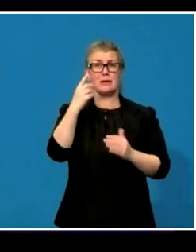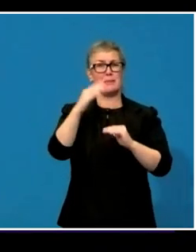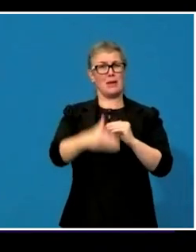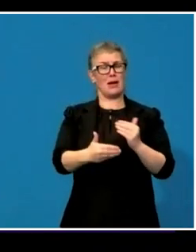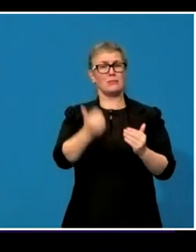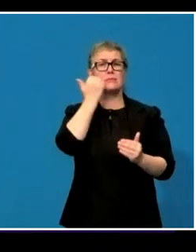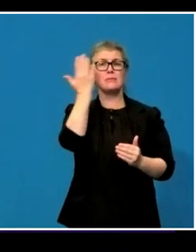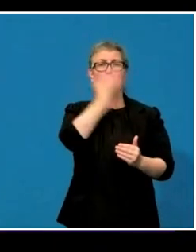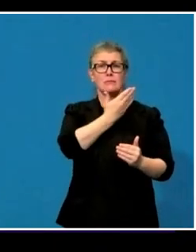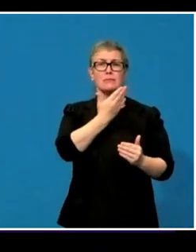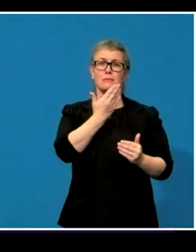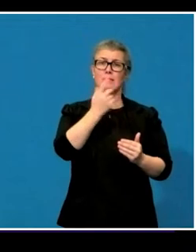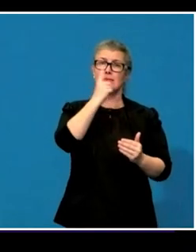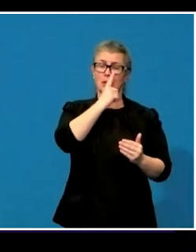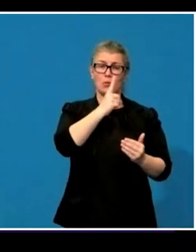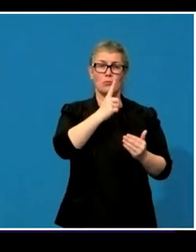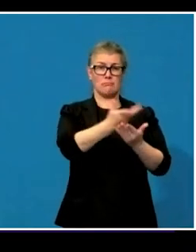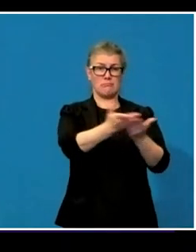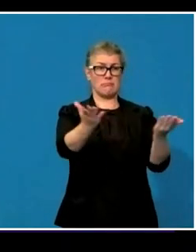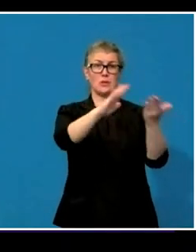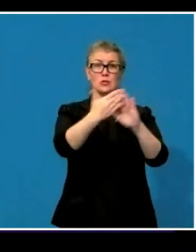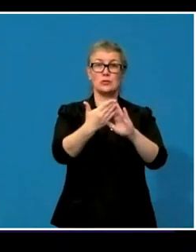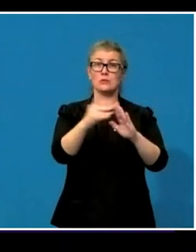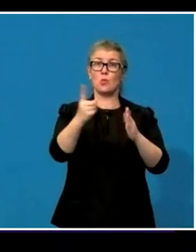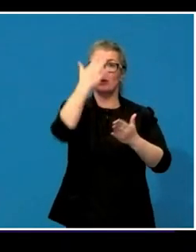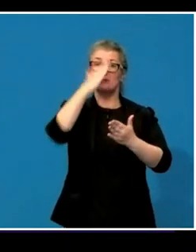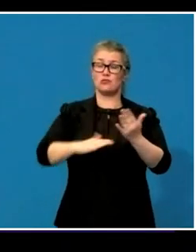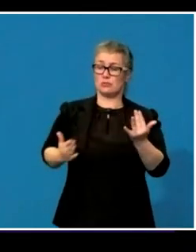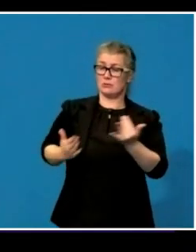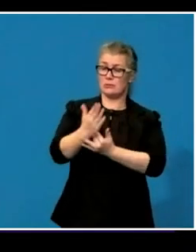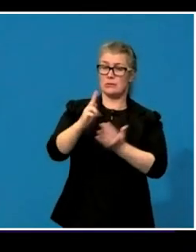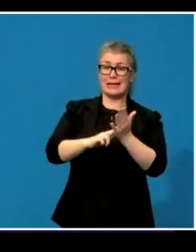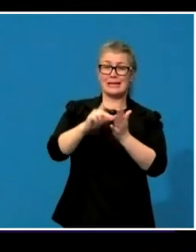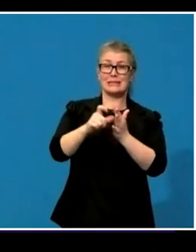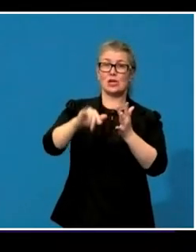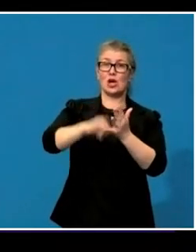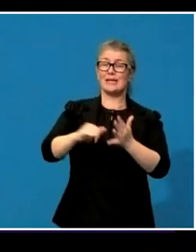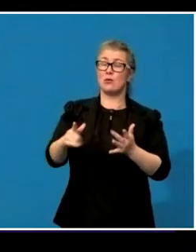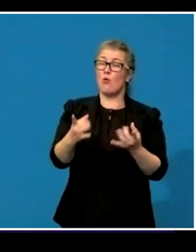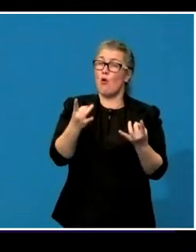through the NDIS, is they've already had a distrust of government mob, and now we have